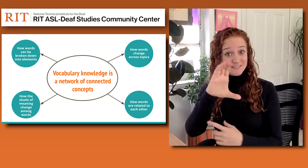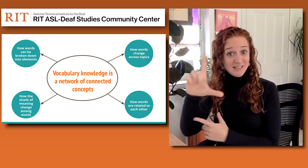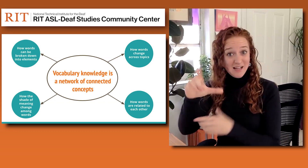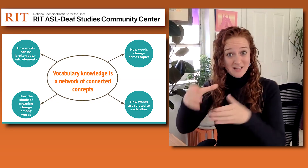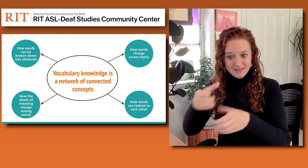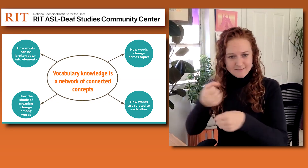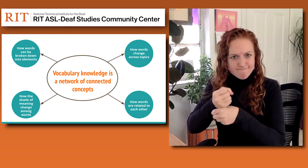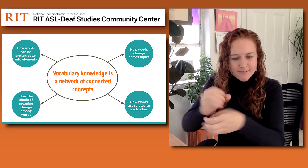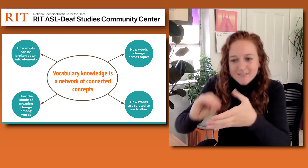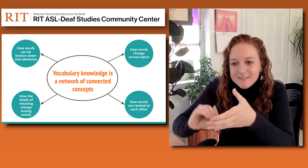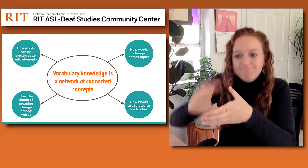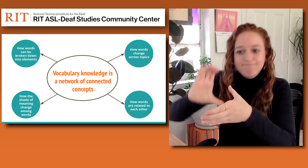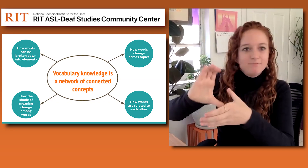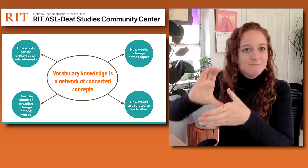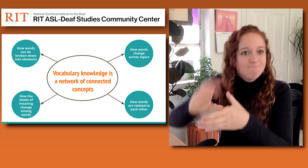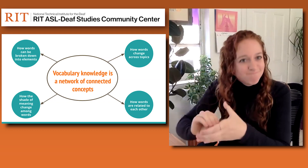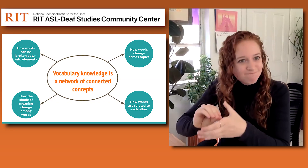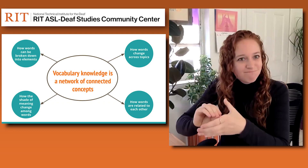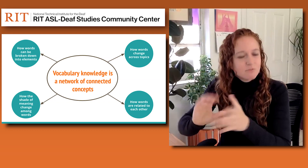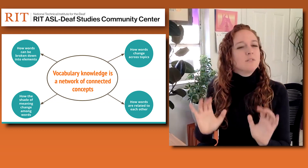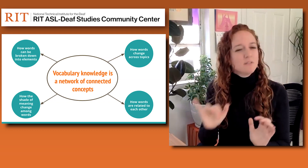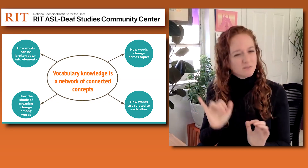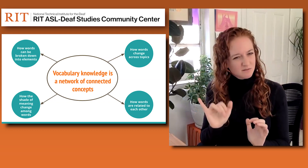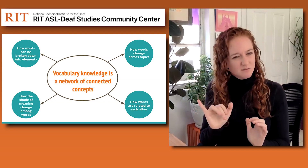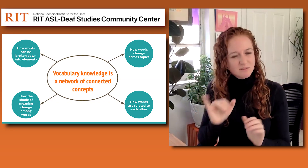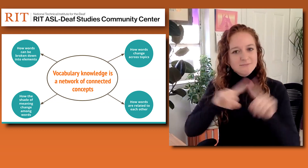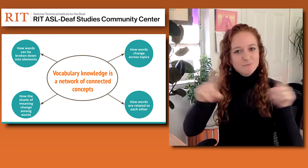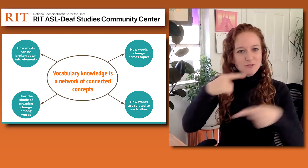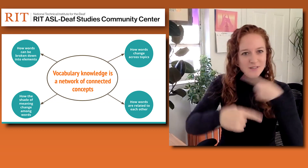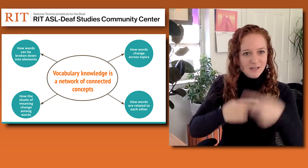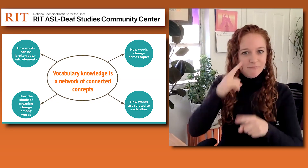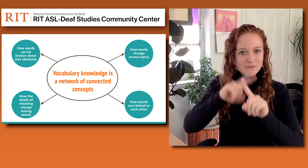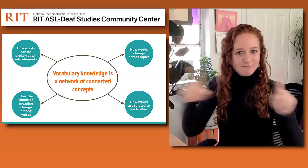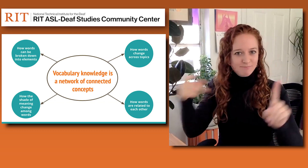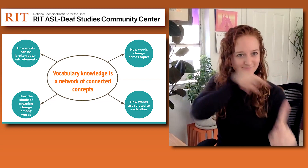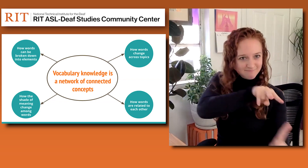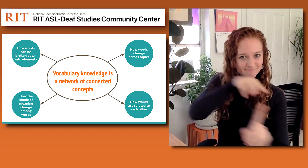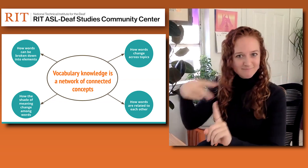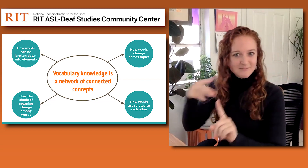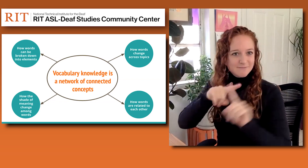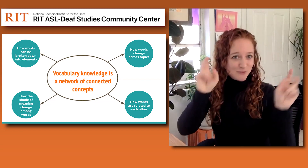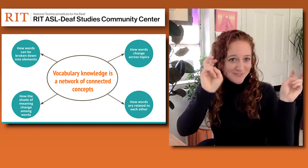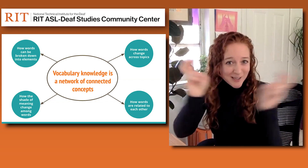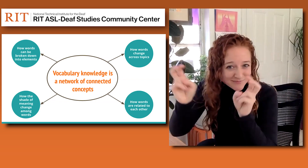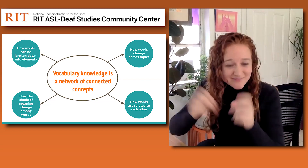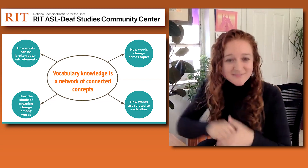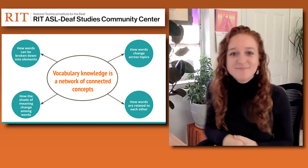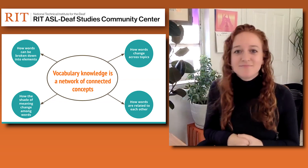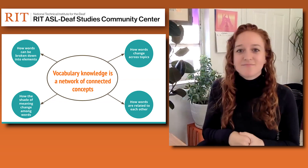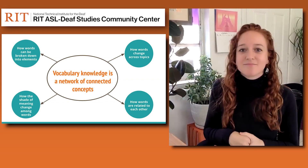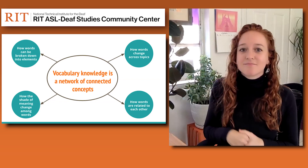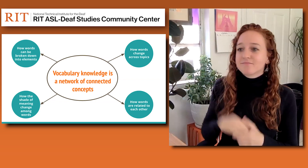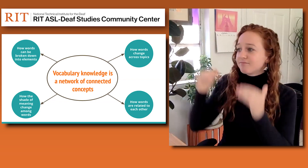Again, if you're talking about the energy in a cell, it's a different sign for each of those contexts.